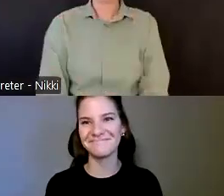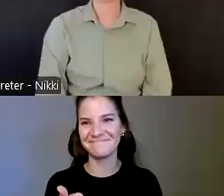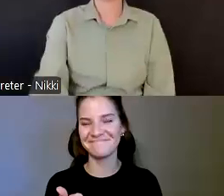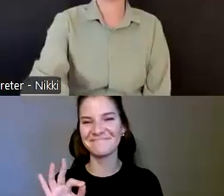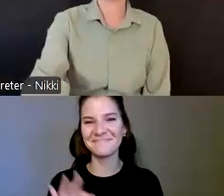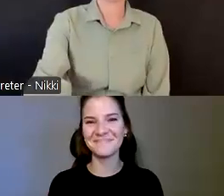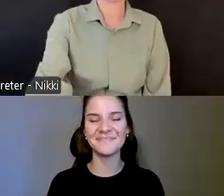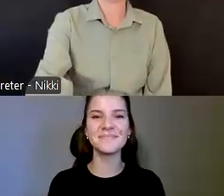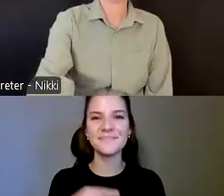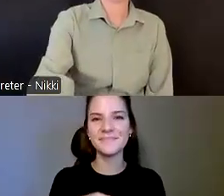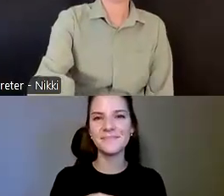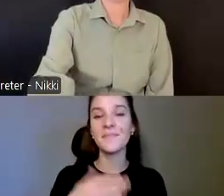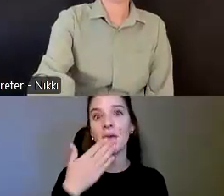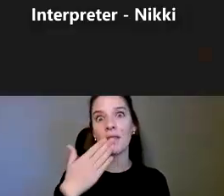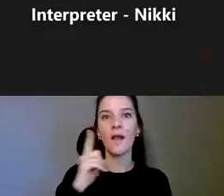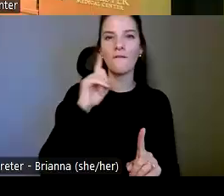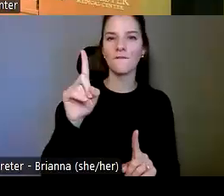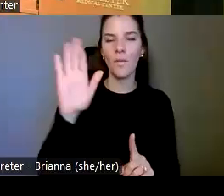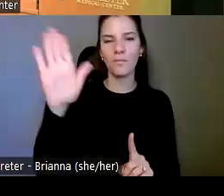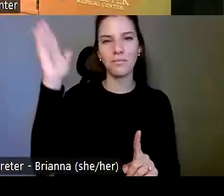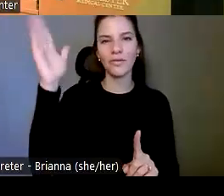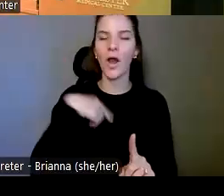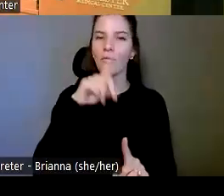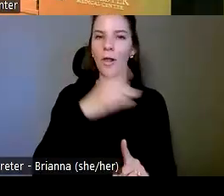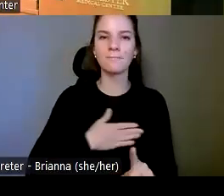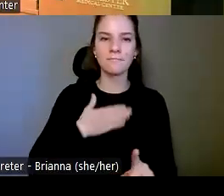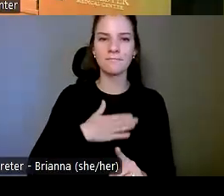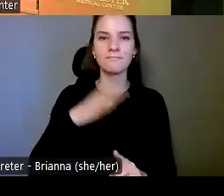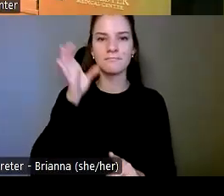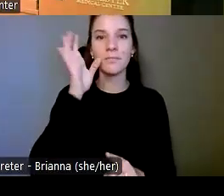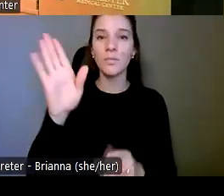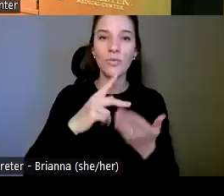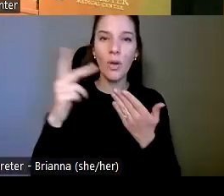this presentation. and I really appreciate learning about the program and um your path